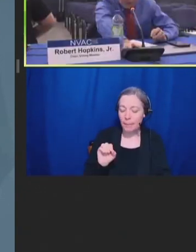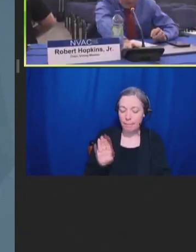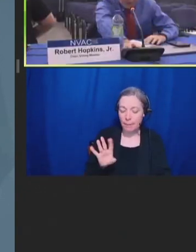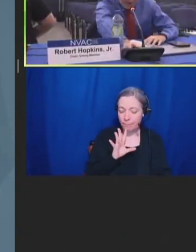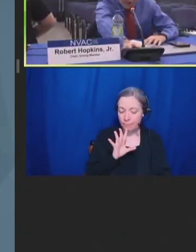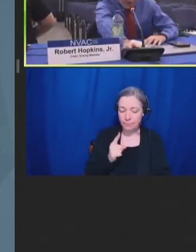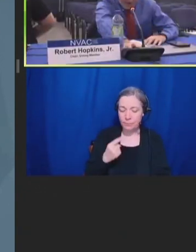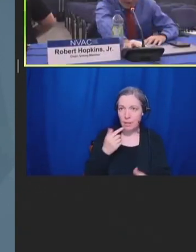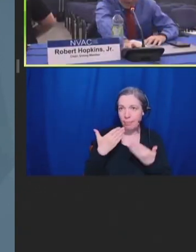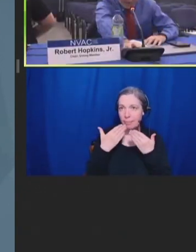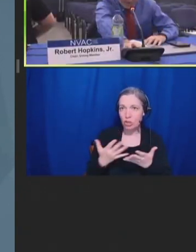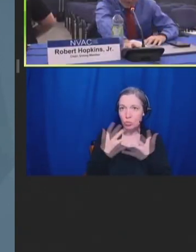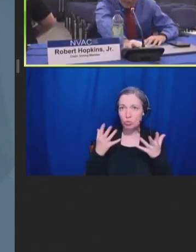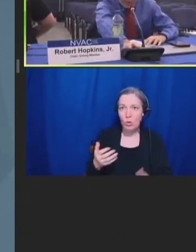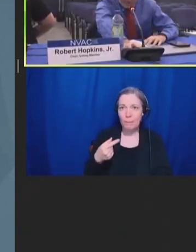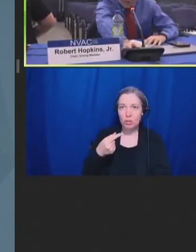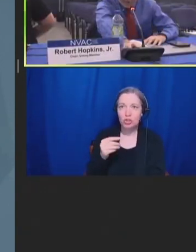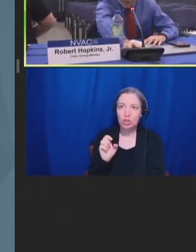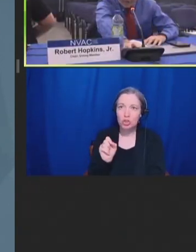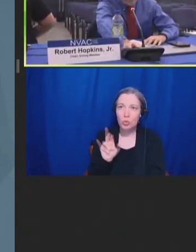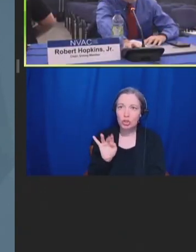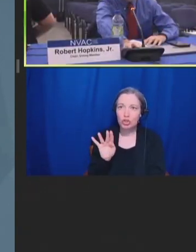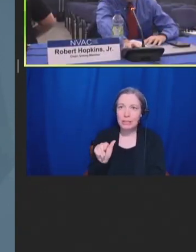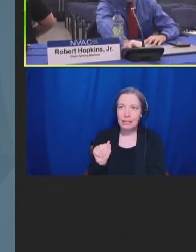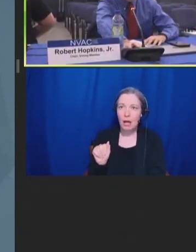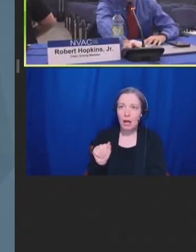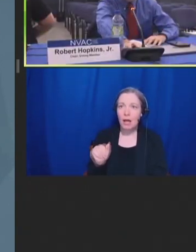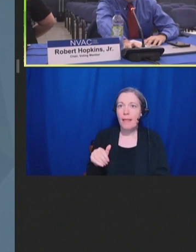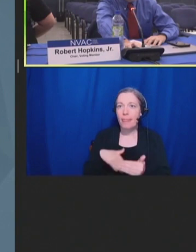Dr. Meredith Allen from the Association of State and Territorial Health Officers.